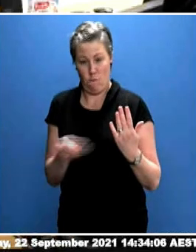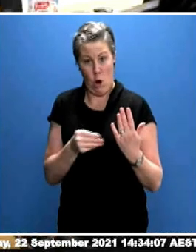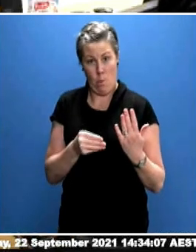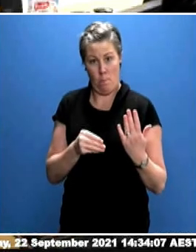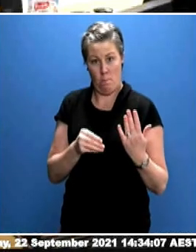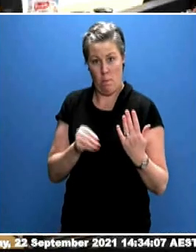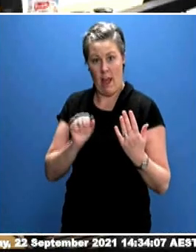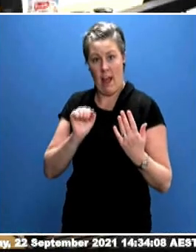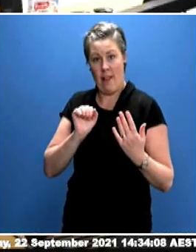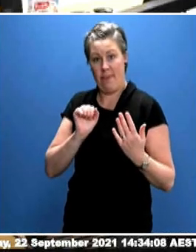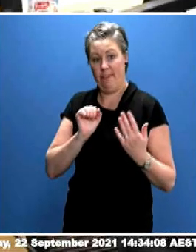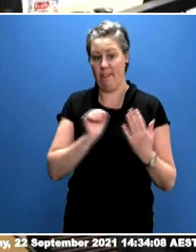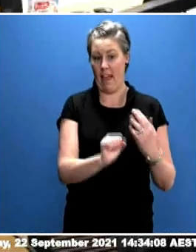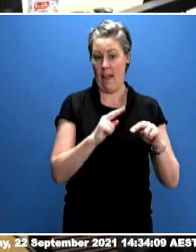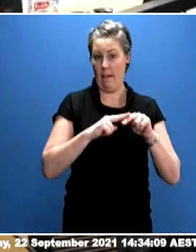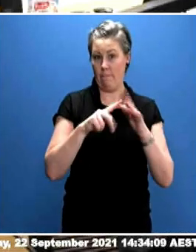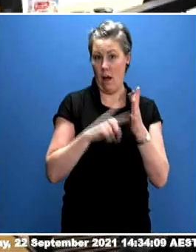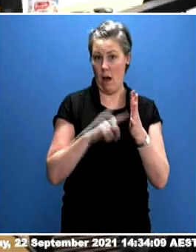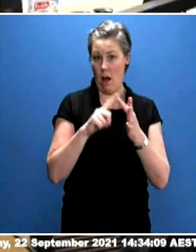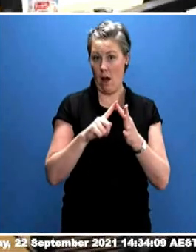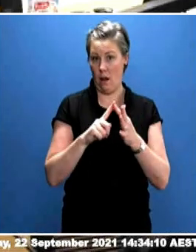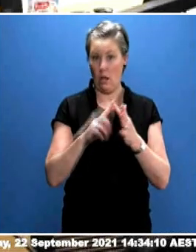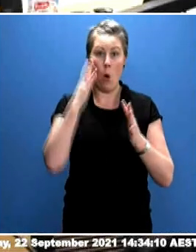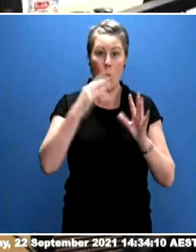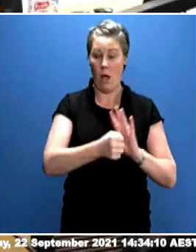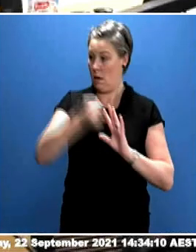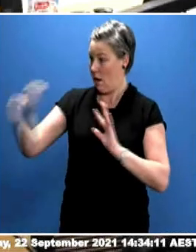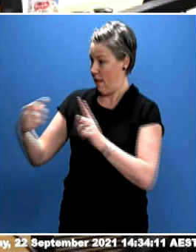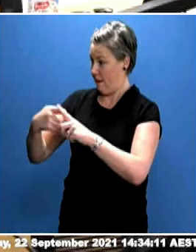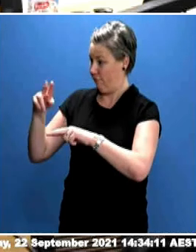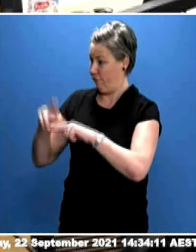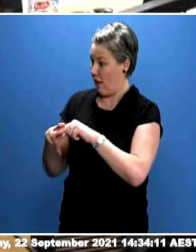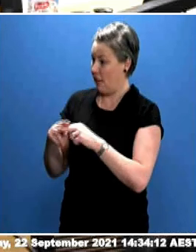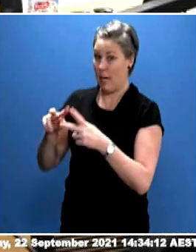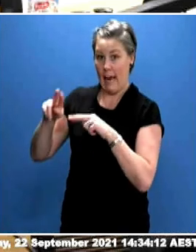regard to disability at the time they enter the Kath French Centre; is that correct? That's correct.